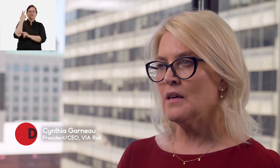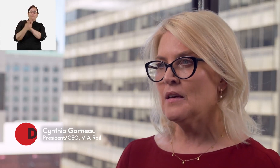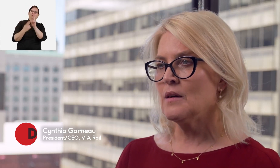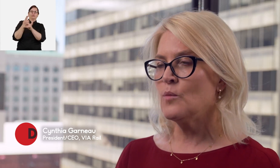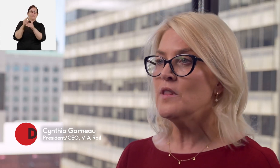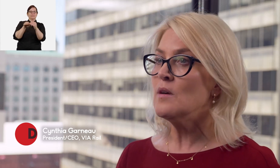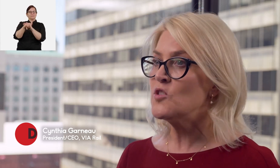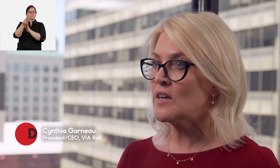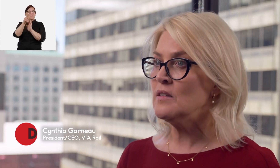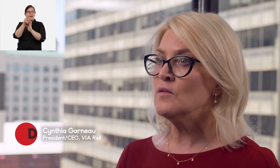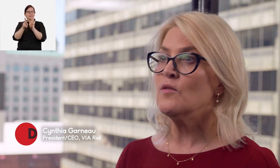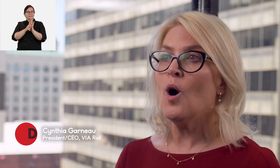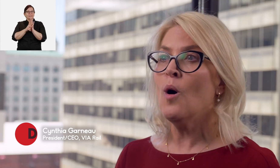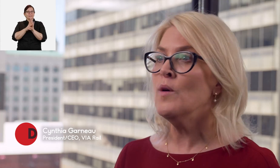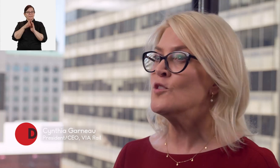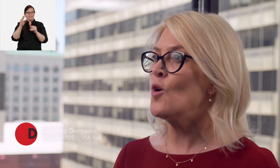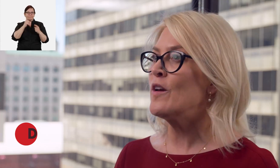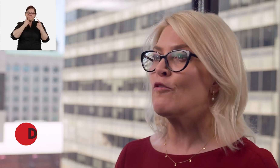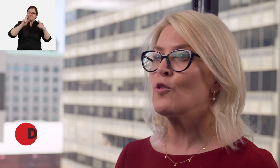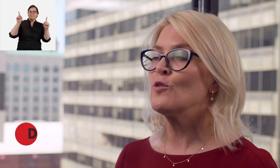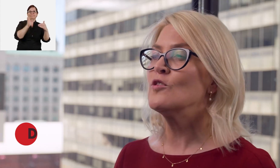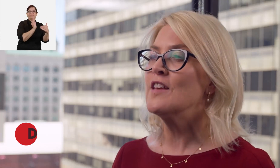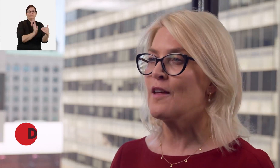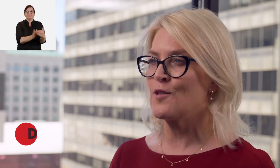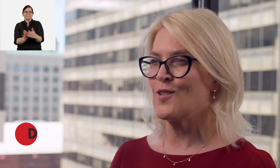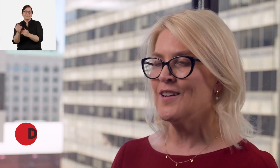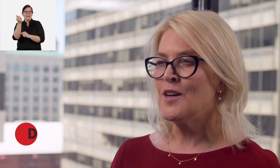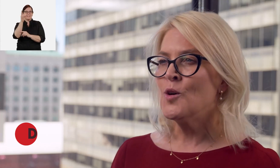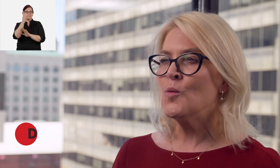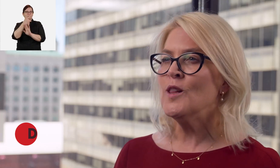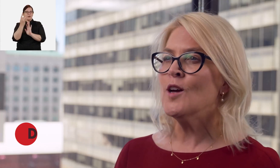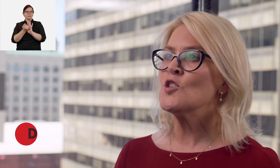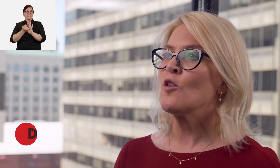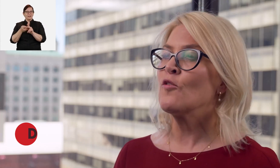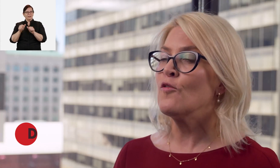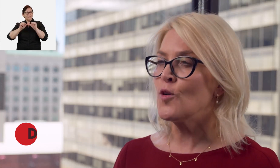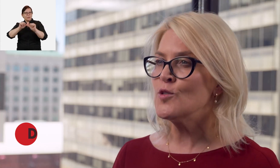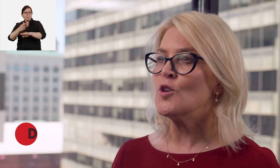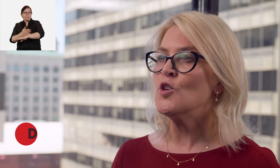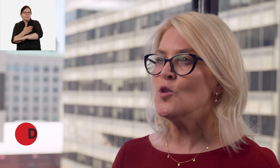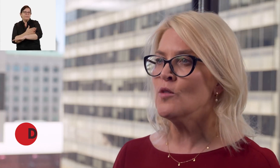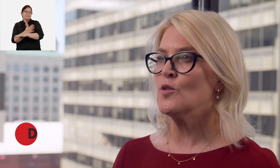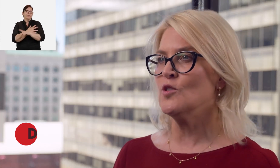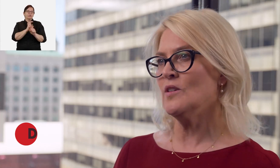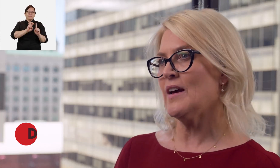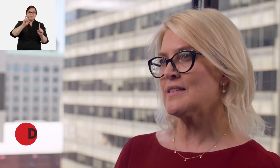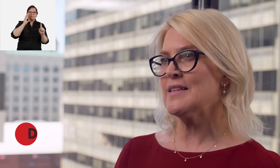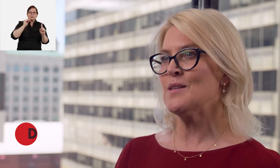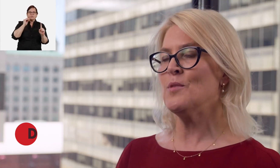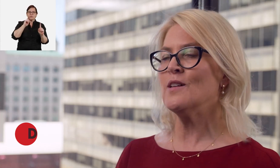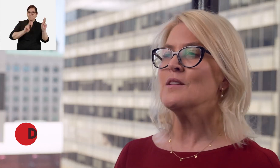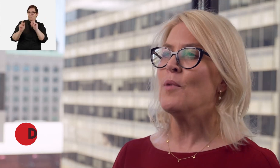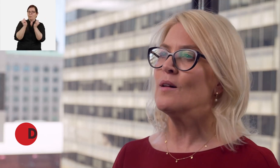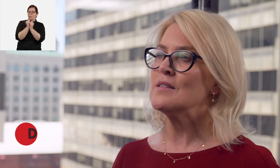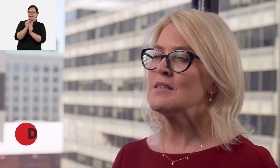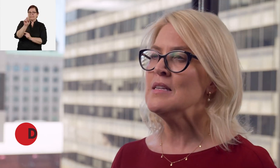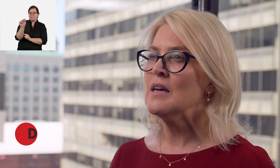universal accessibility policy and completed 18 projects to continue improving the travel experience for passengers with disabilities.